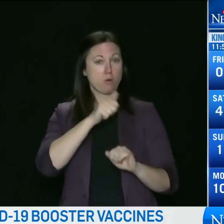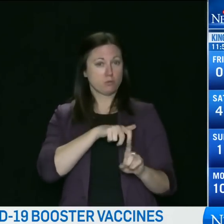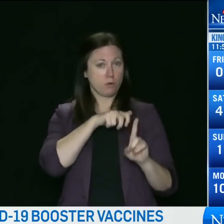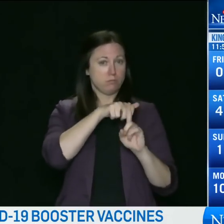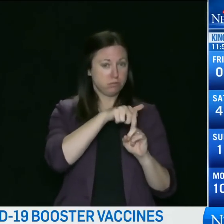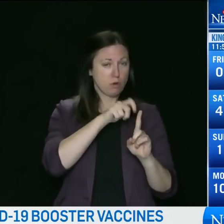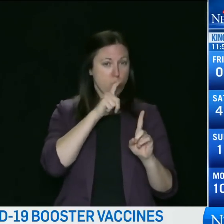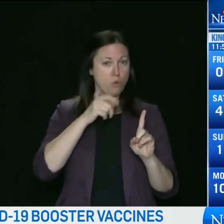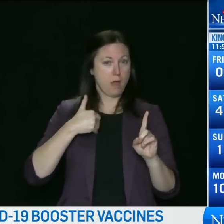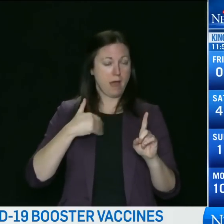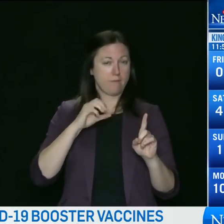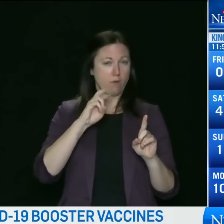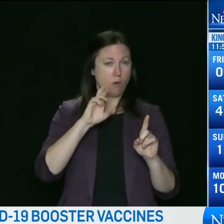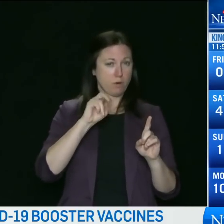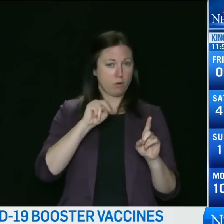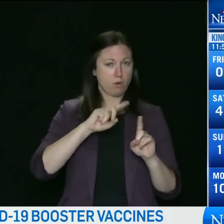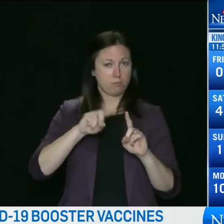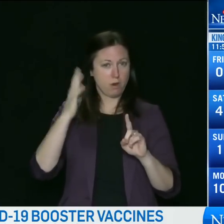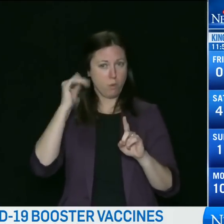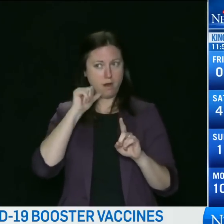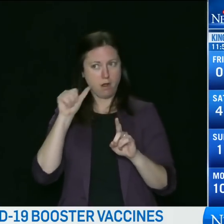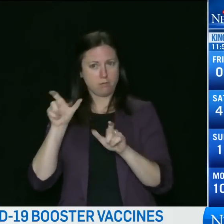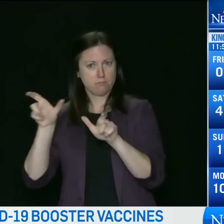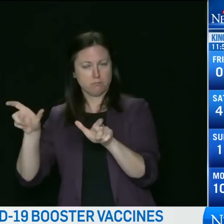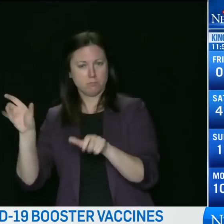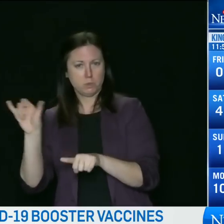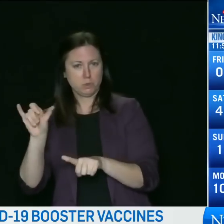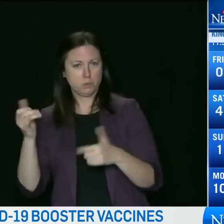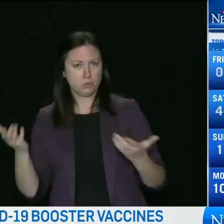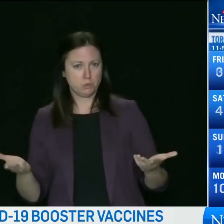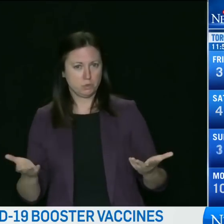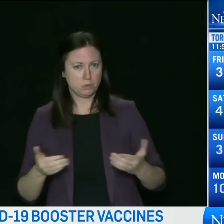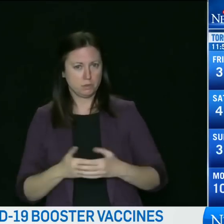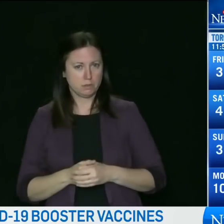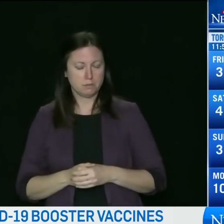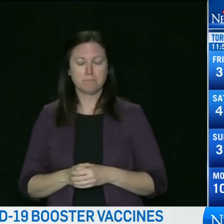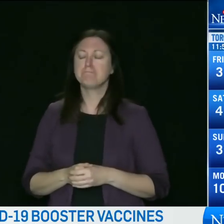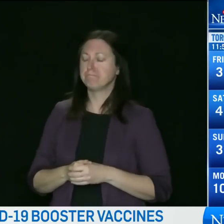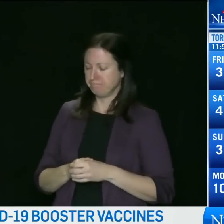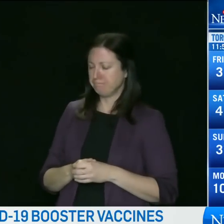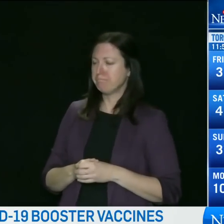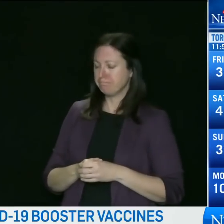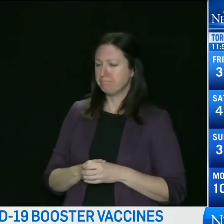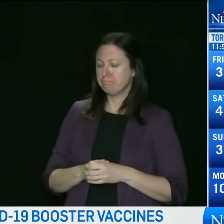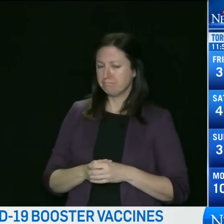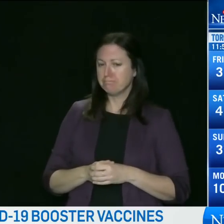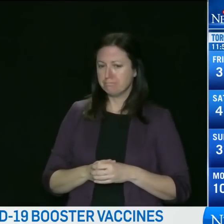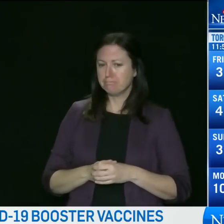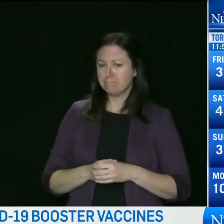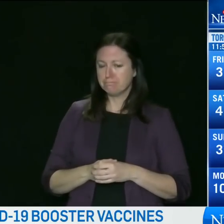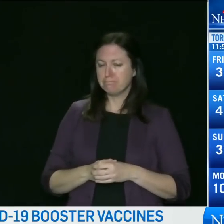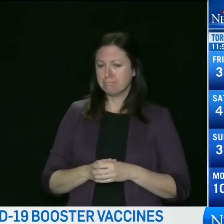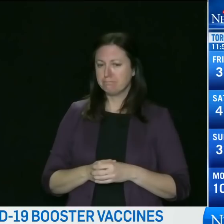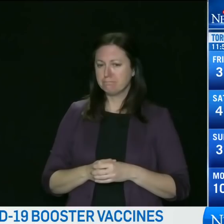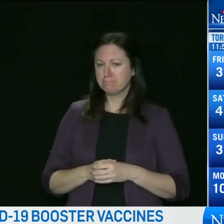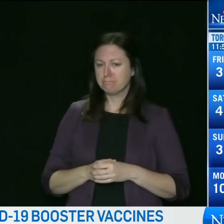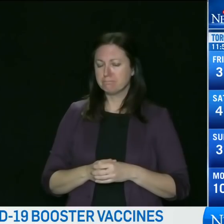EXPERTS. WHAT EVIDENCE IS THERE TO SUPPORT DOING BOTH WHEN TESTING IS GOING TO CATCH THE VAST